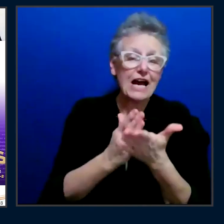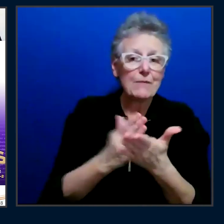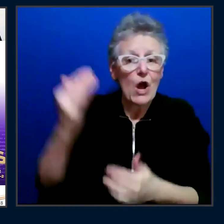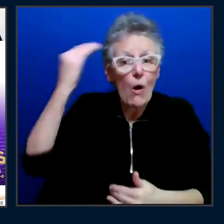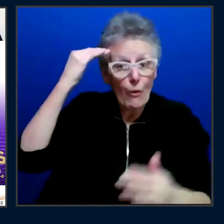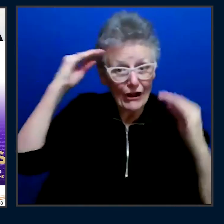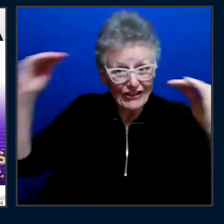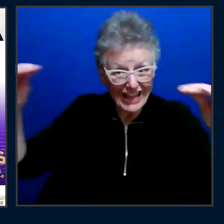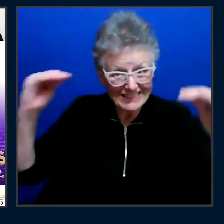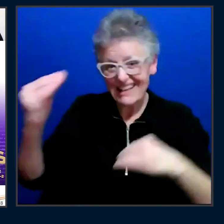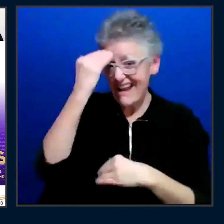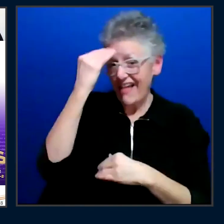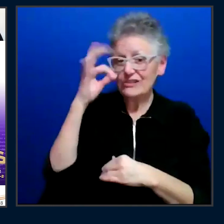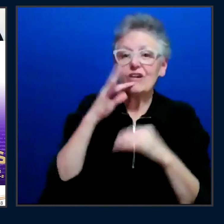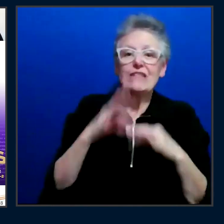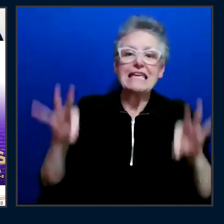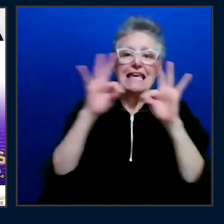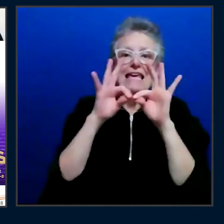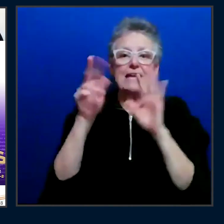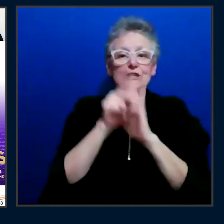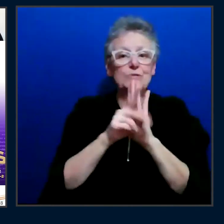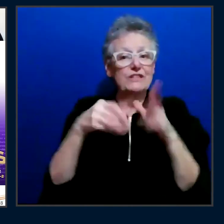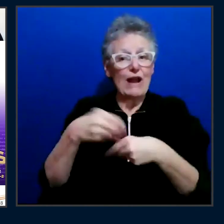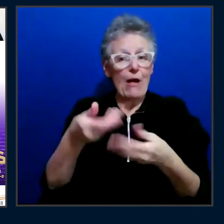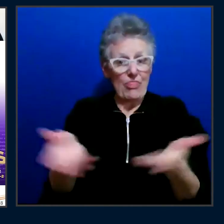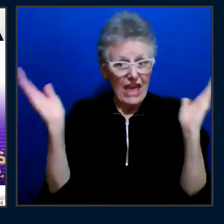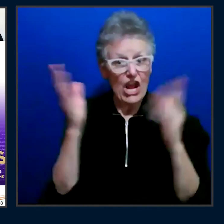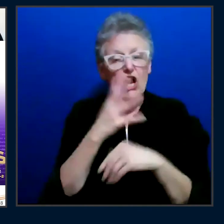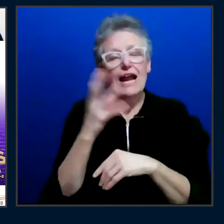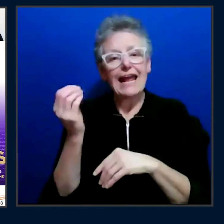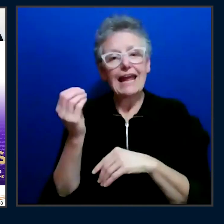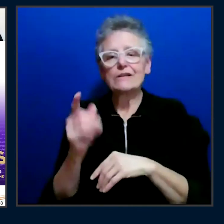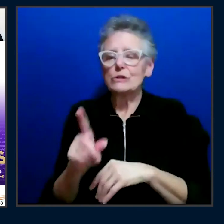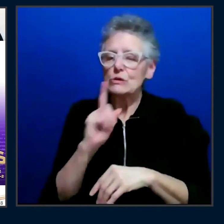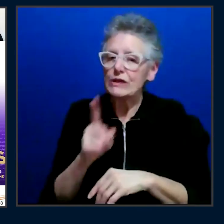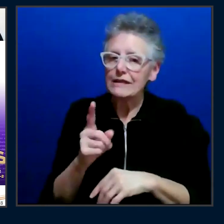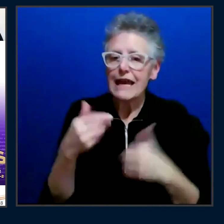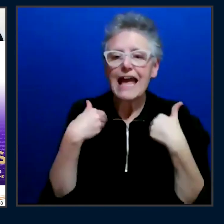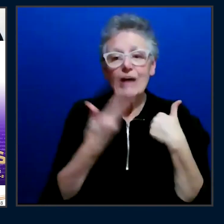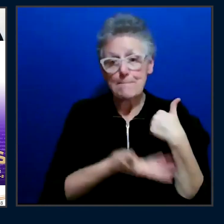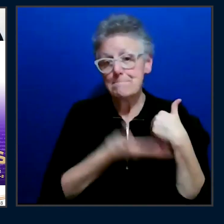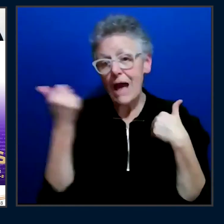some awareness and knowledge of key principles that are out there, and really have